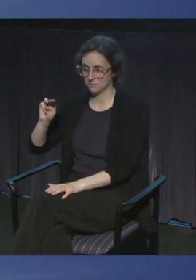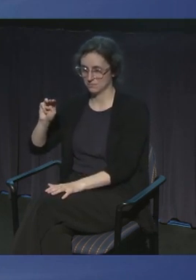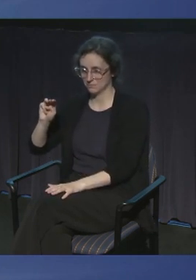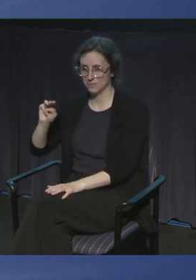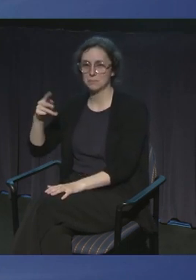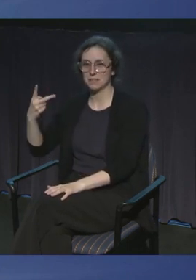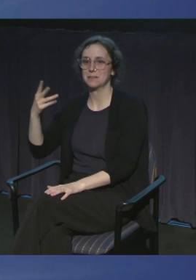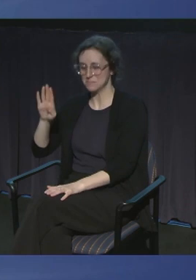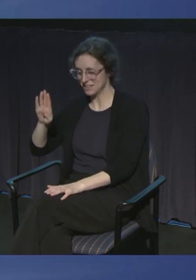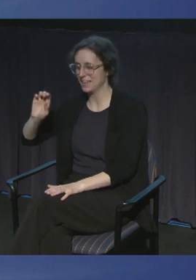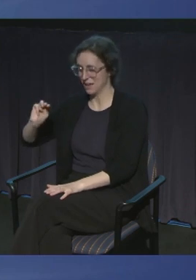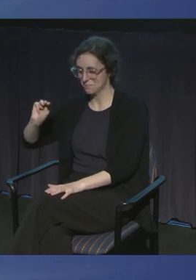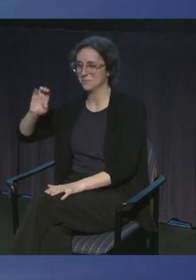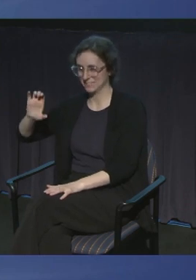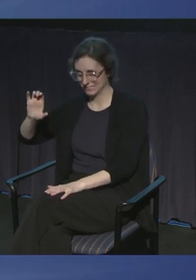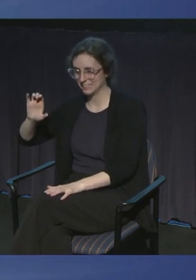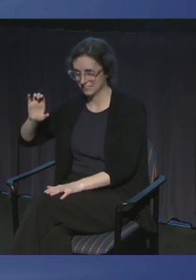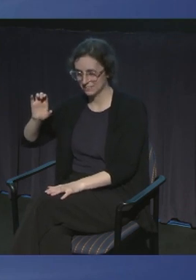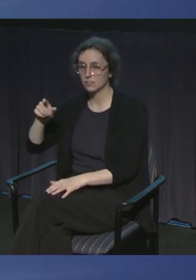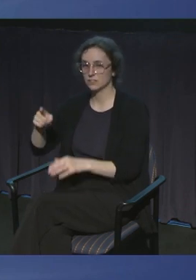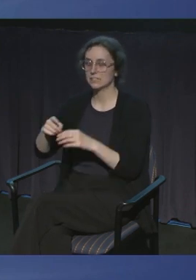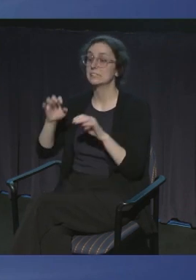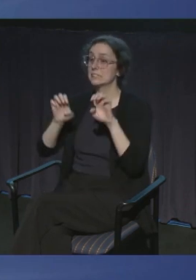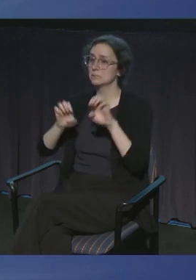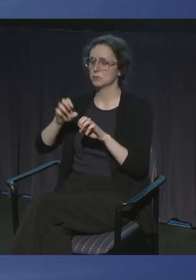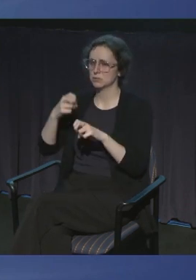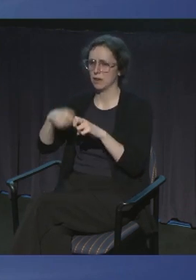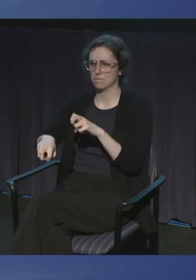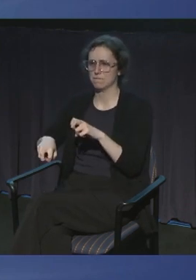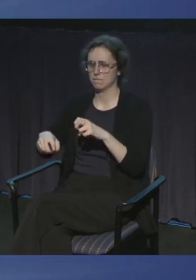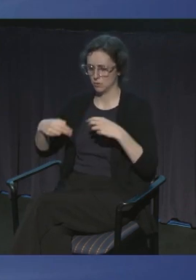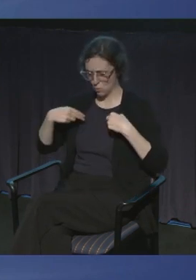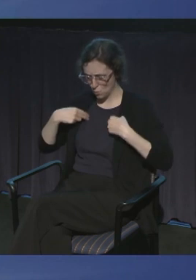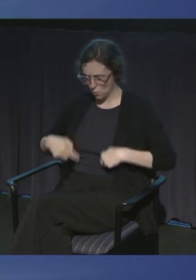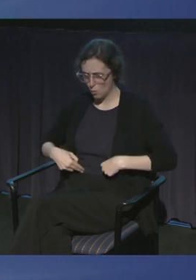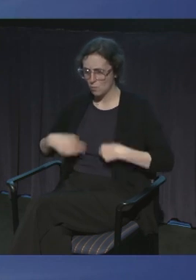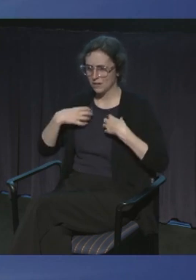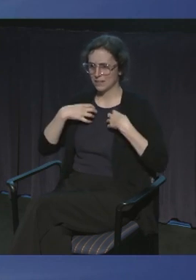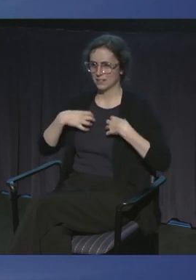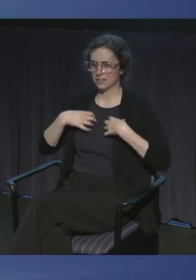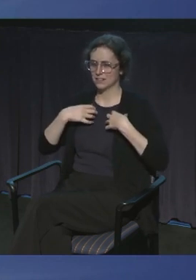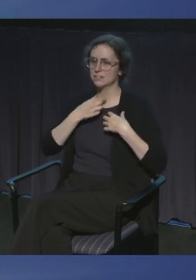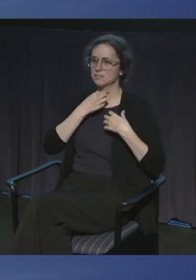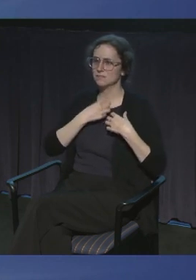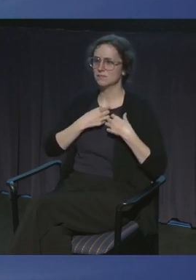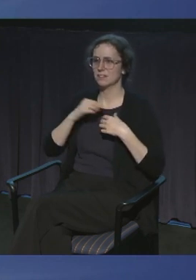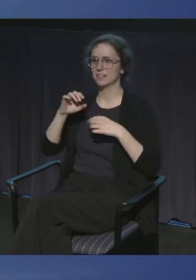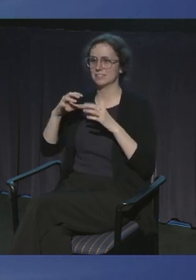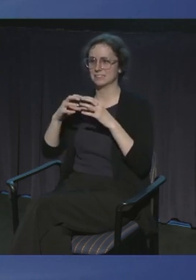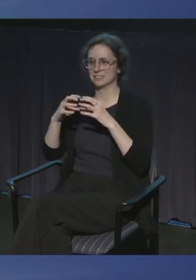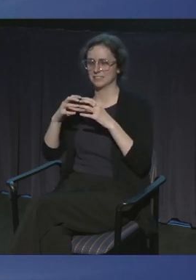BE PBMCS. THIS IS VERY HARD TO DO WITH THE HUMAN AIRWAY